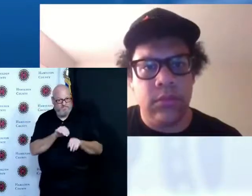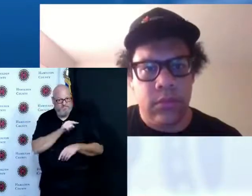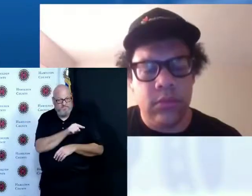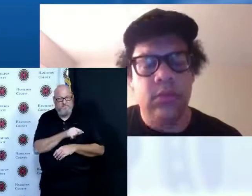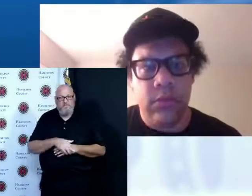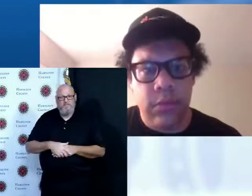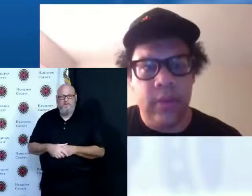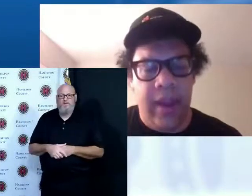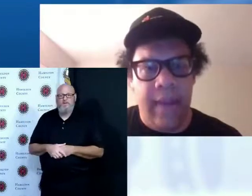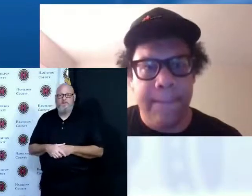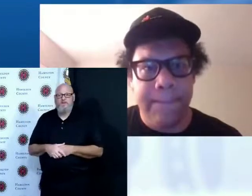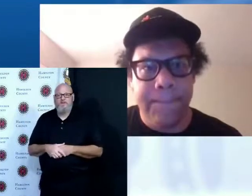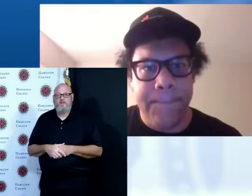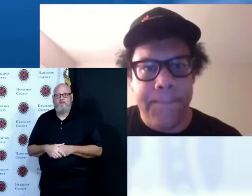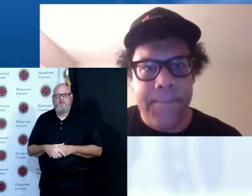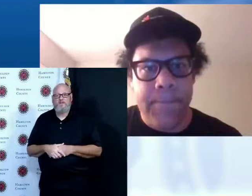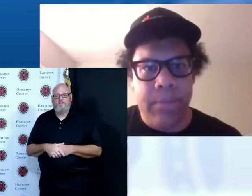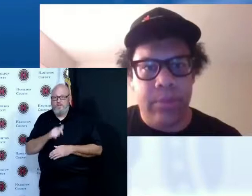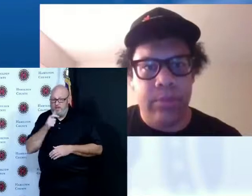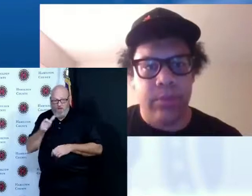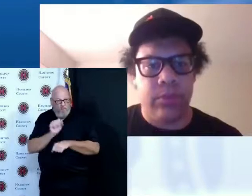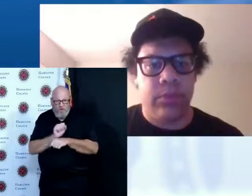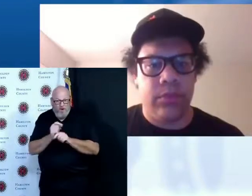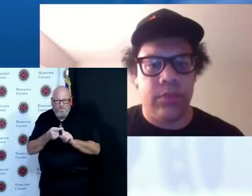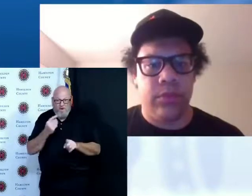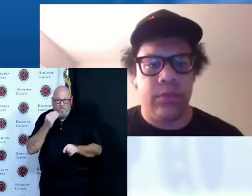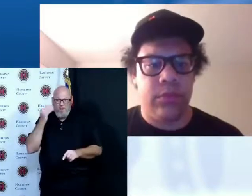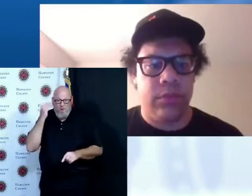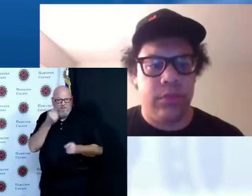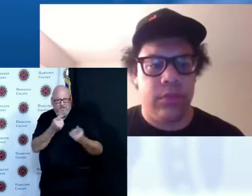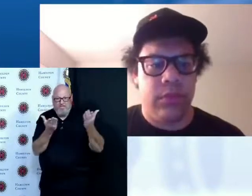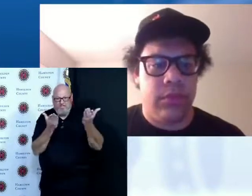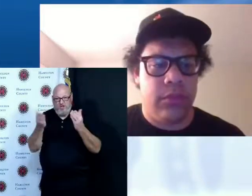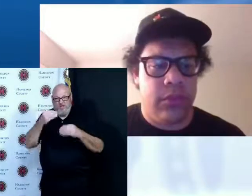I continue to ask everyone as you're waiting in line to get vaccinated patience and realize